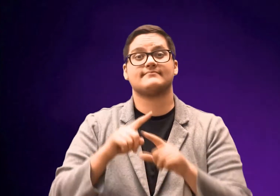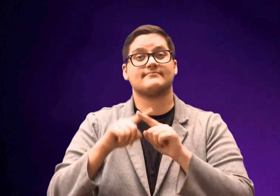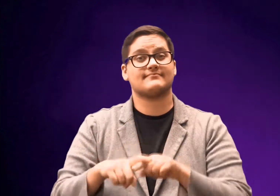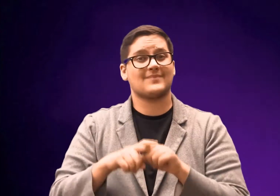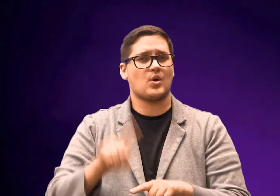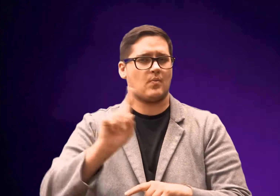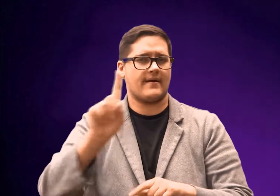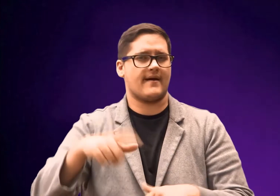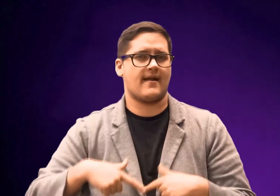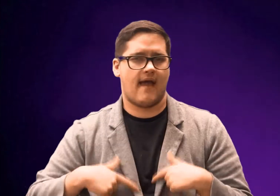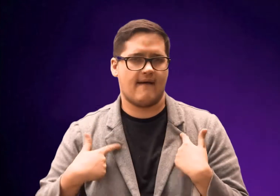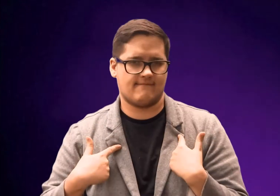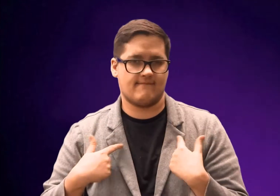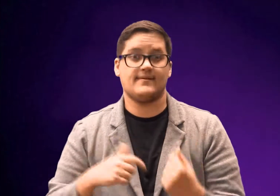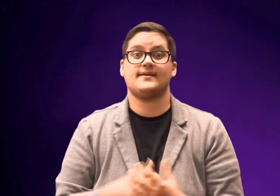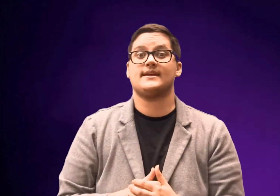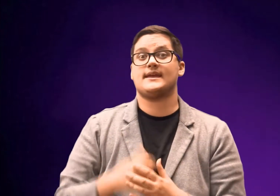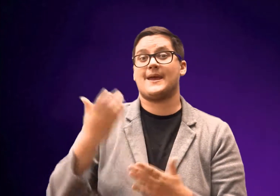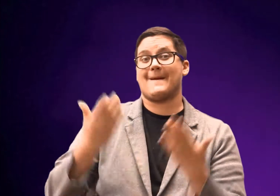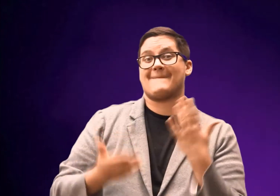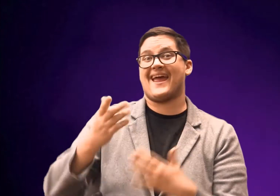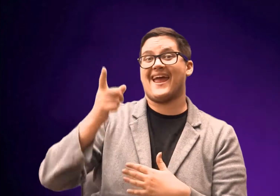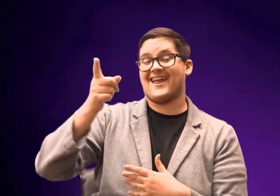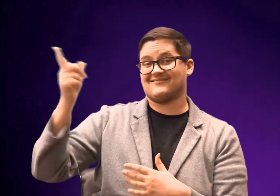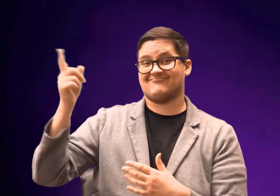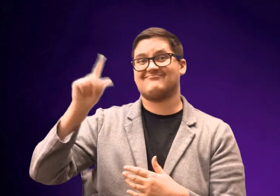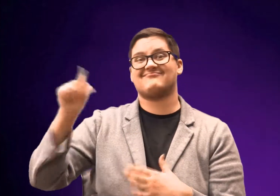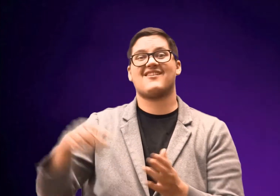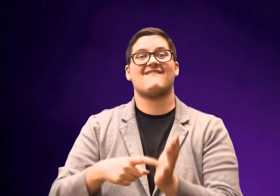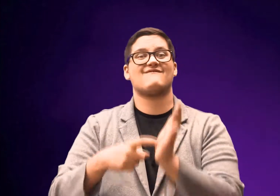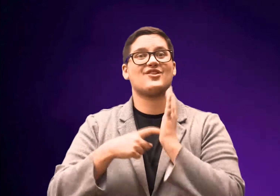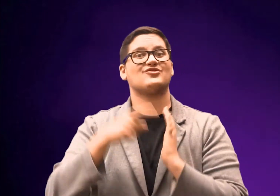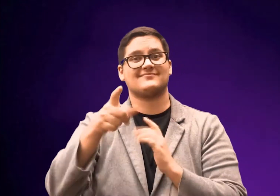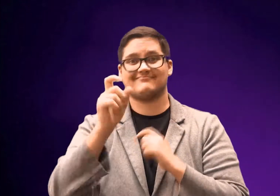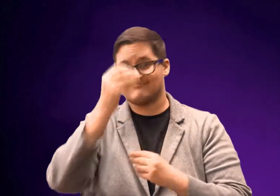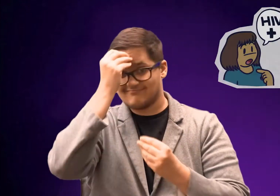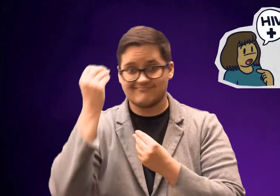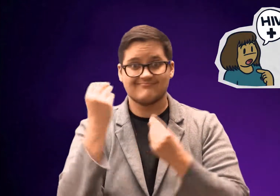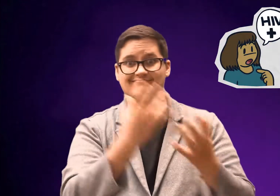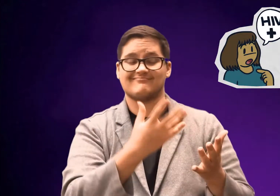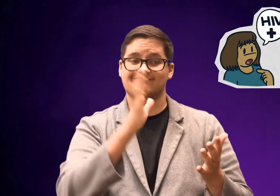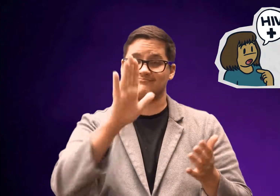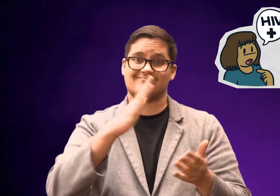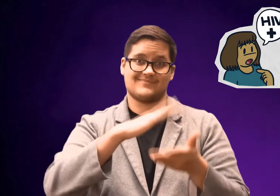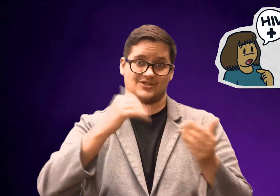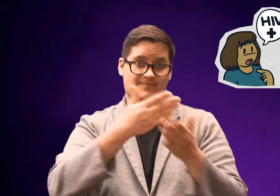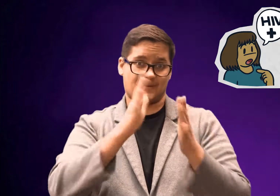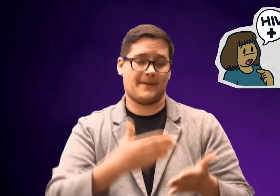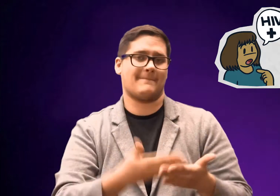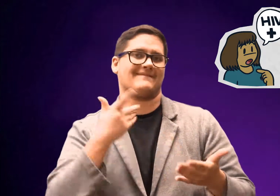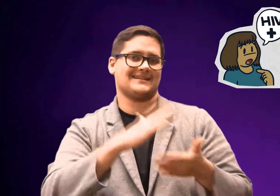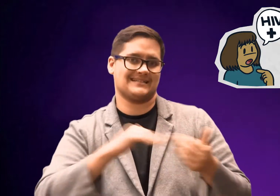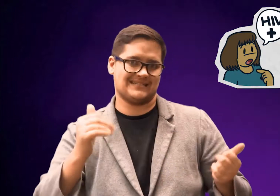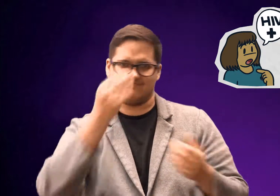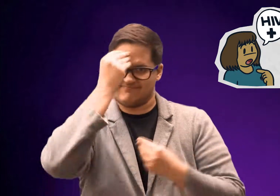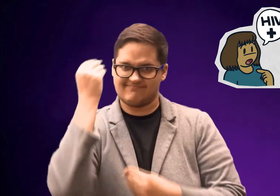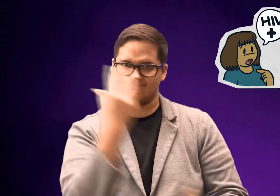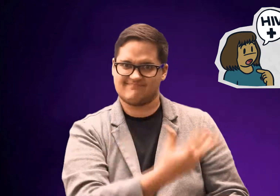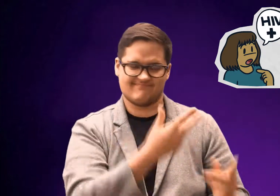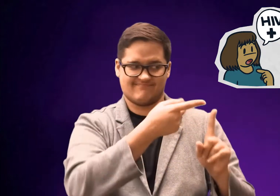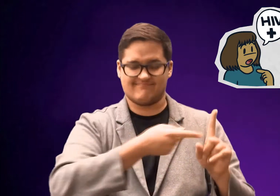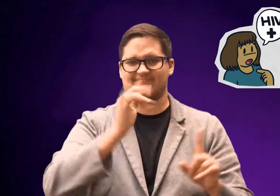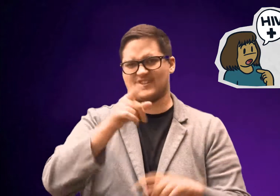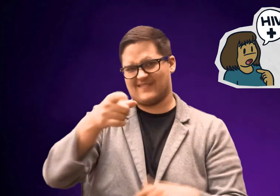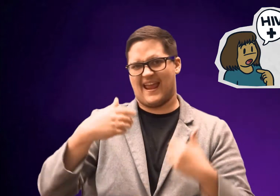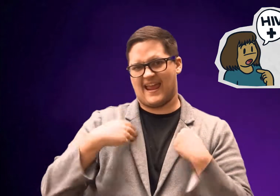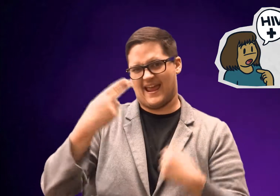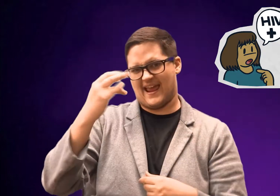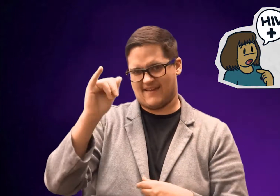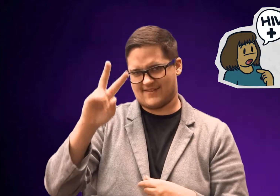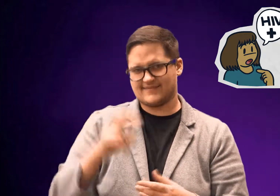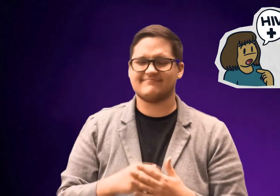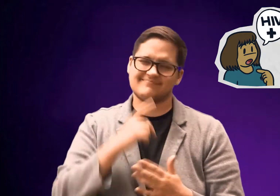depending on where you live, they will probably require to inform your sexual partner that you have HIV.